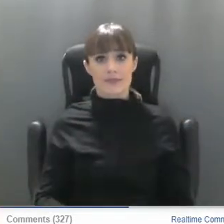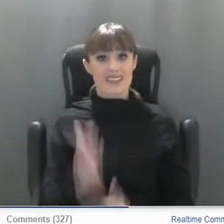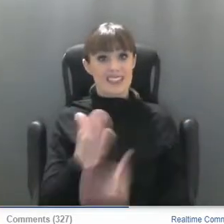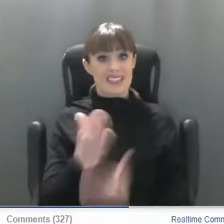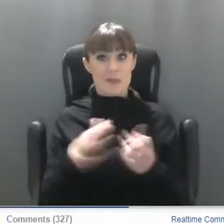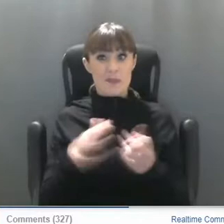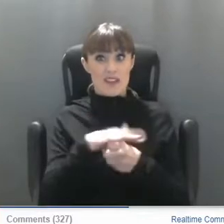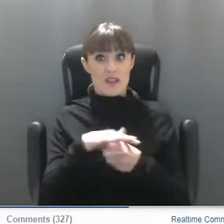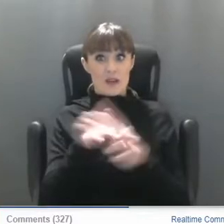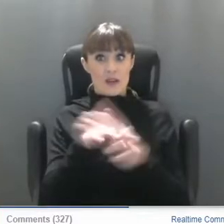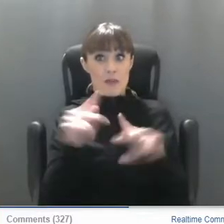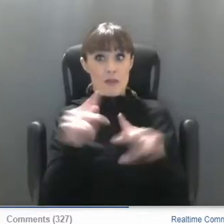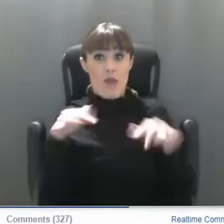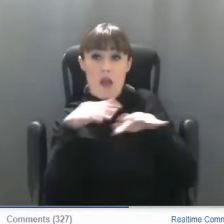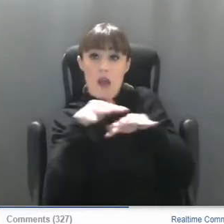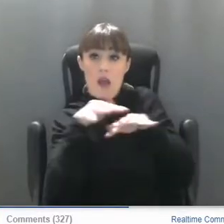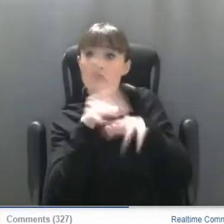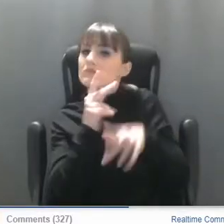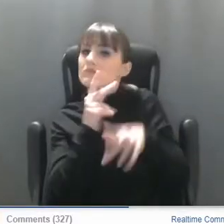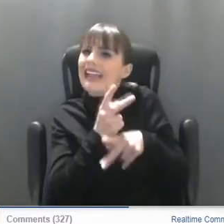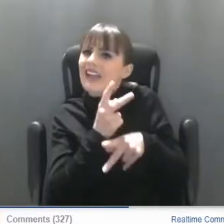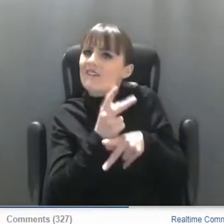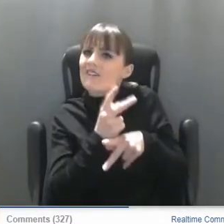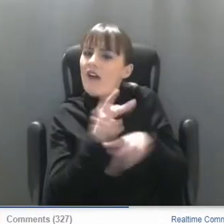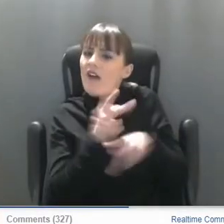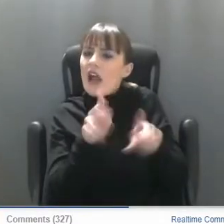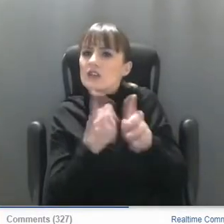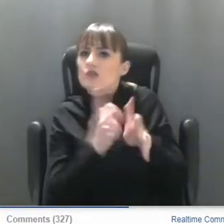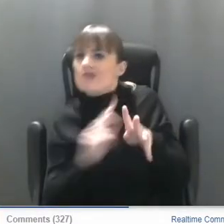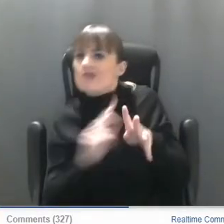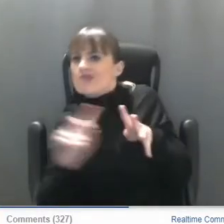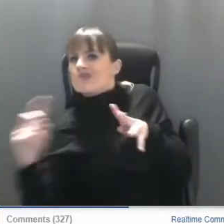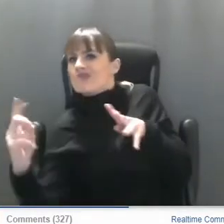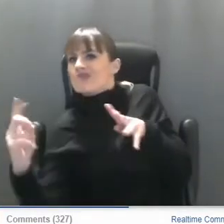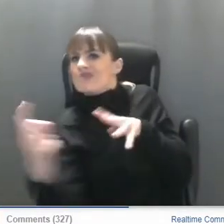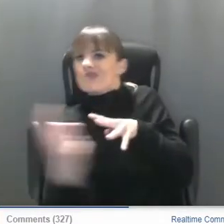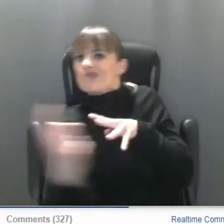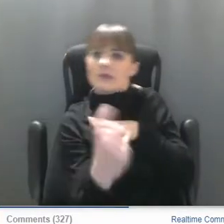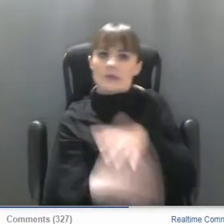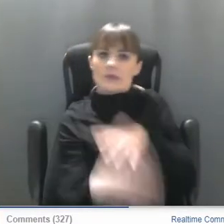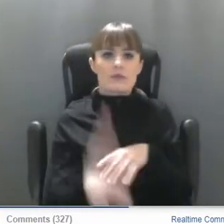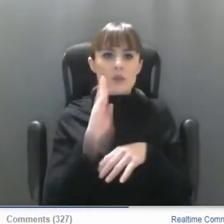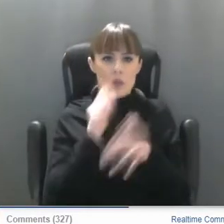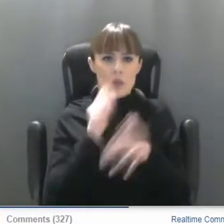to be careful as you pas. And we're gonna follow our green arrows. "How did